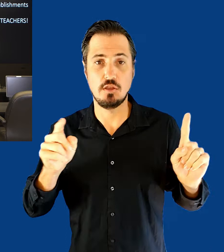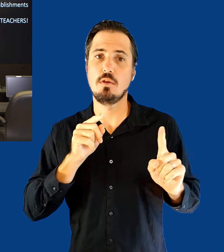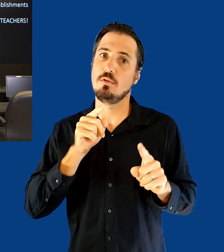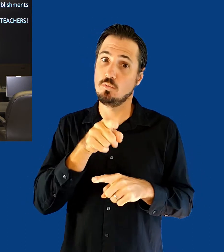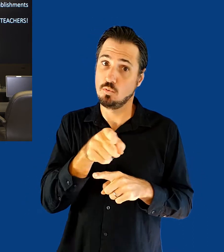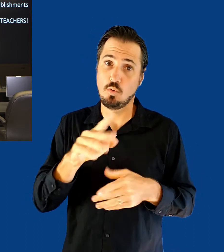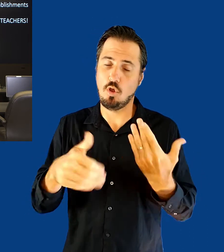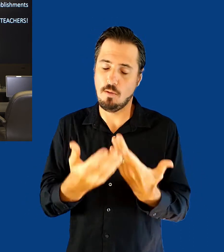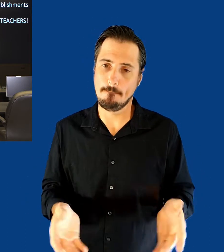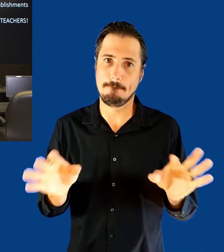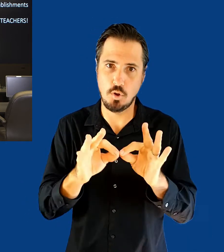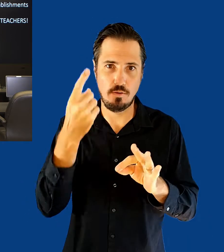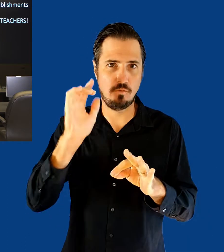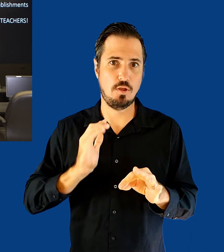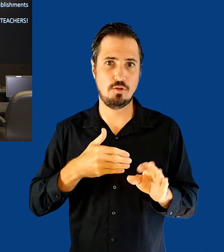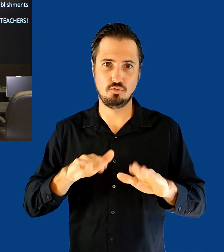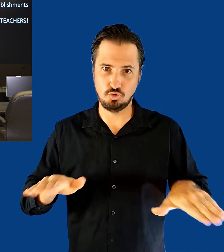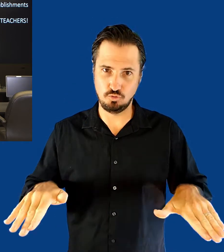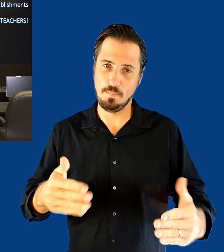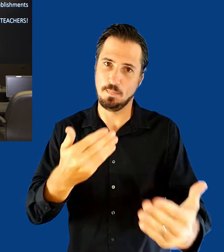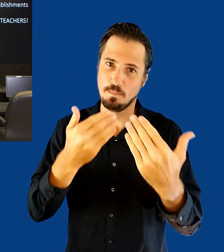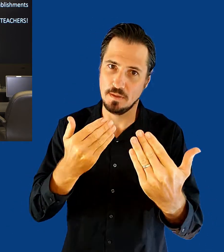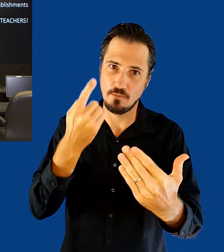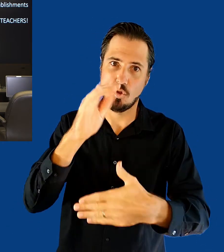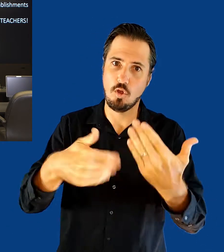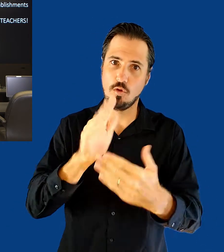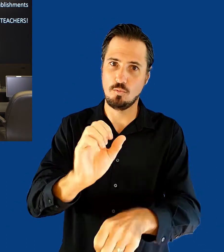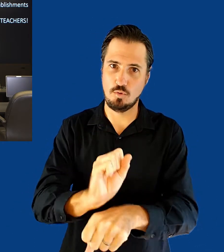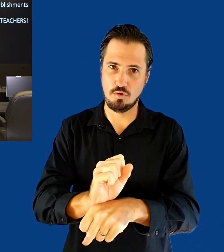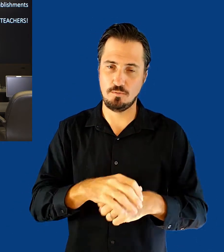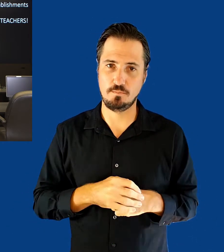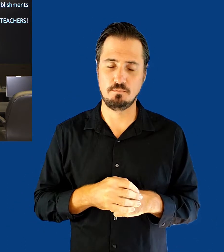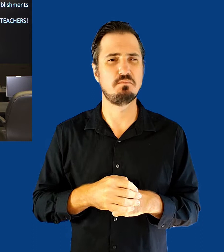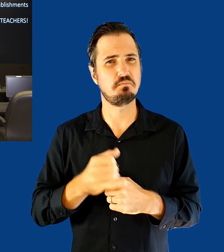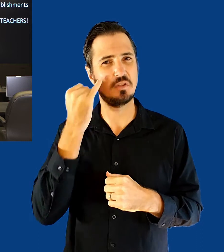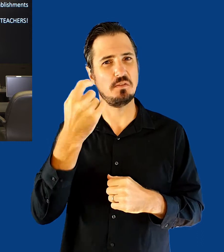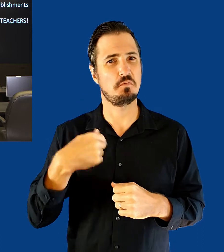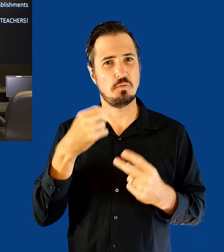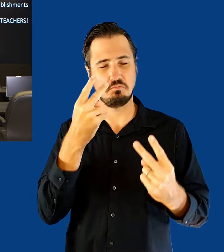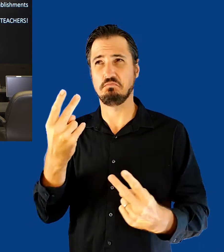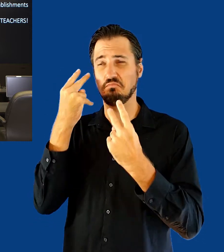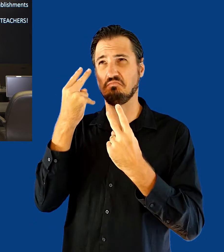If we take a quick trip down COVID-19 memory lane, we’ll recall that when this pandemic first hit our state,